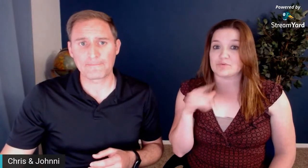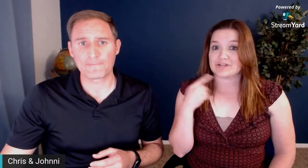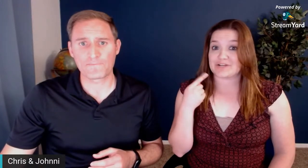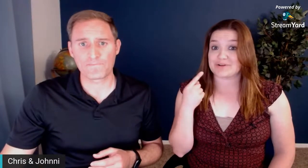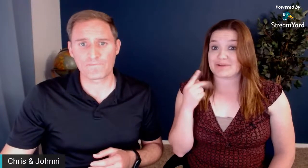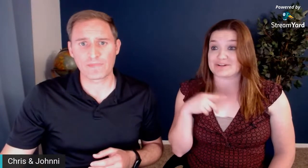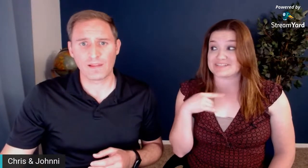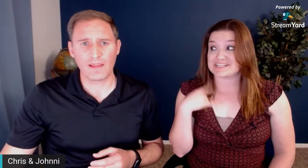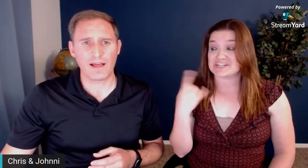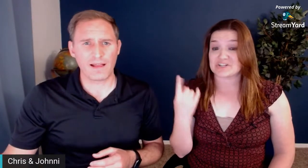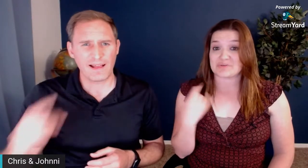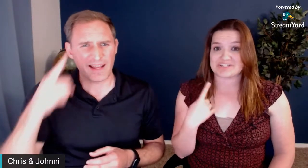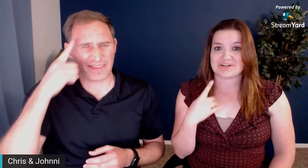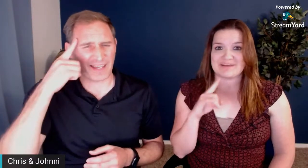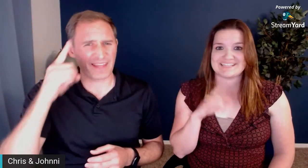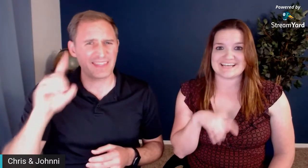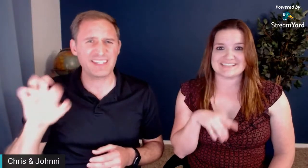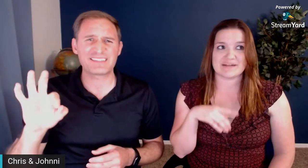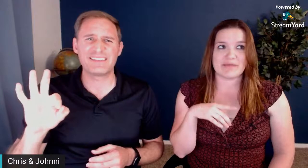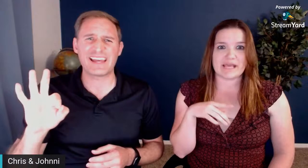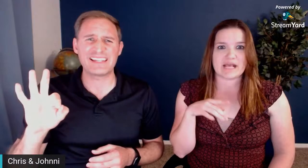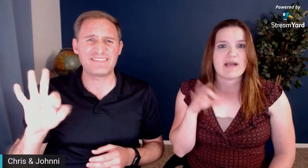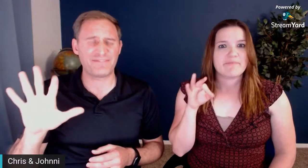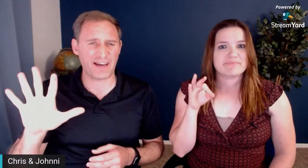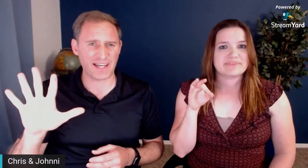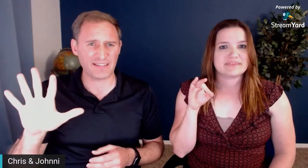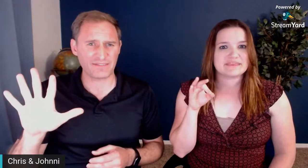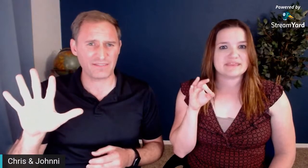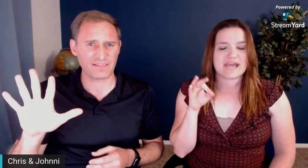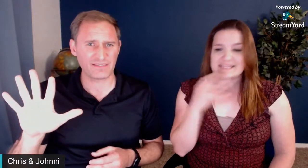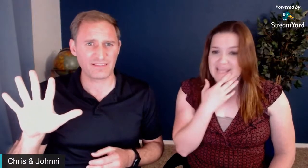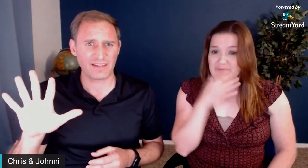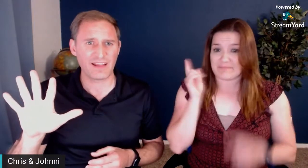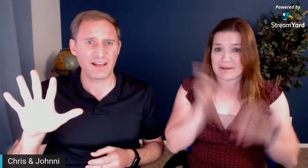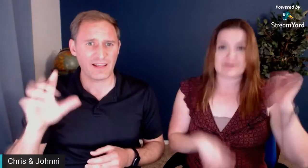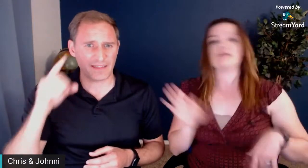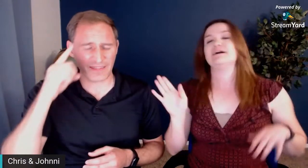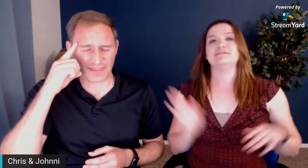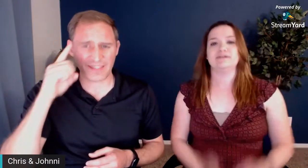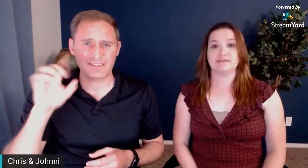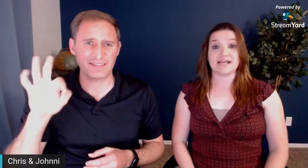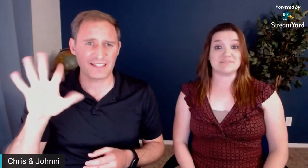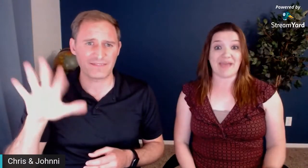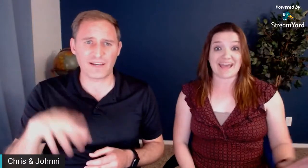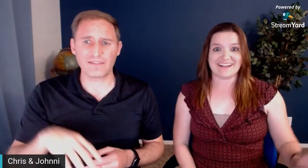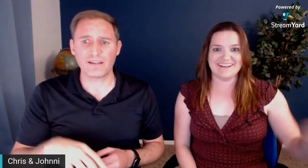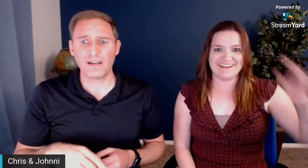born to hearing parents that's actually a question 95. i can't remember i don't think it's that's bad